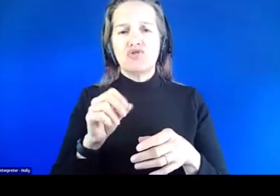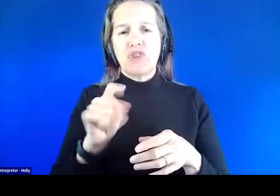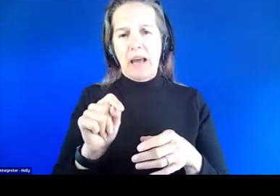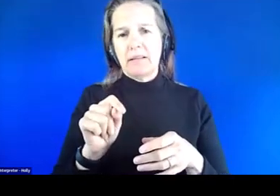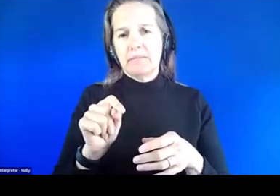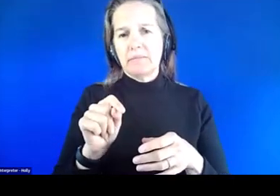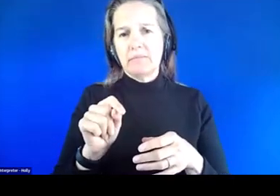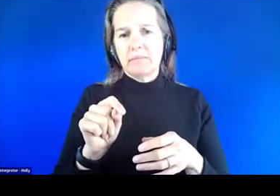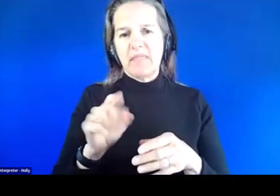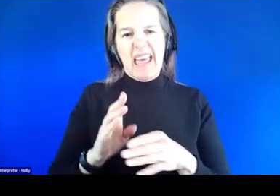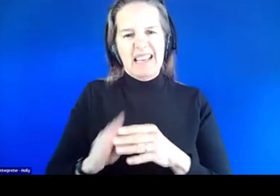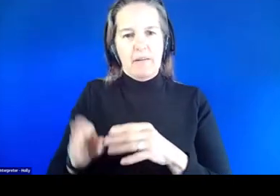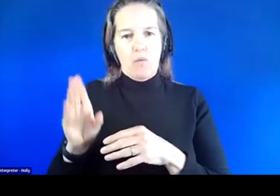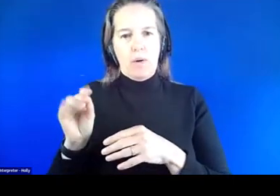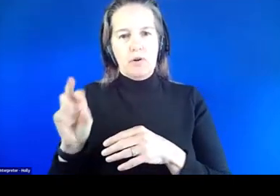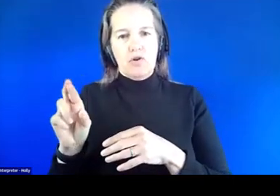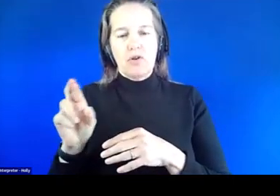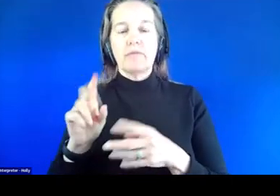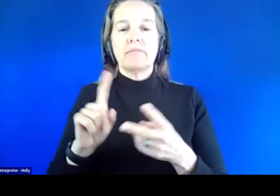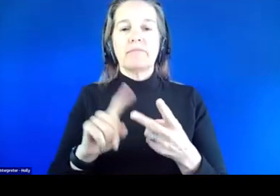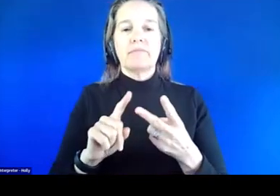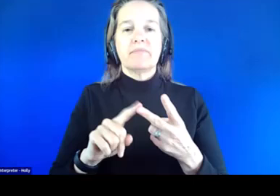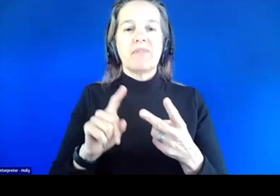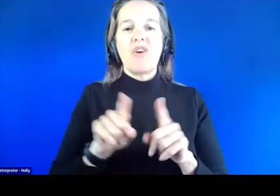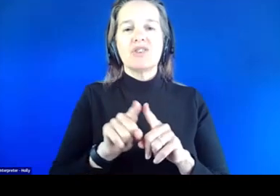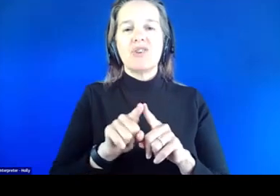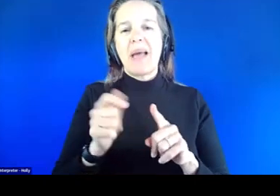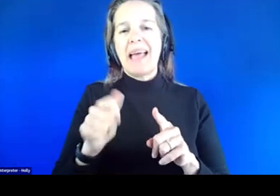those resources that we share along with the webinar